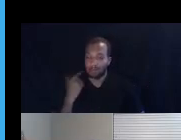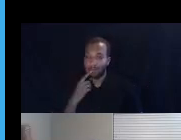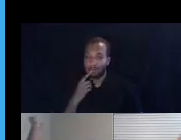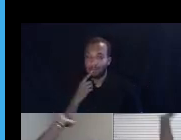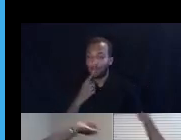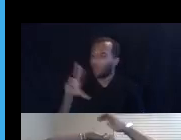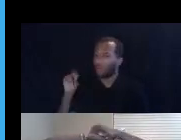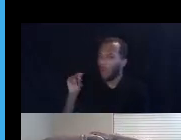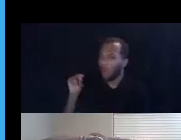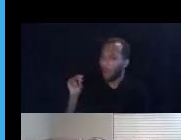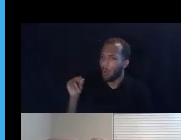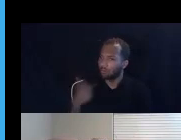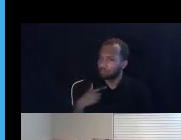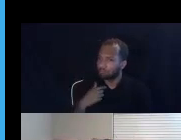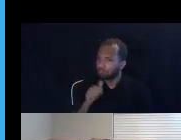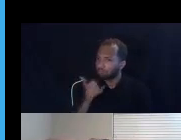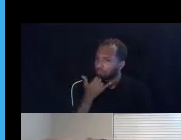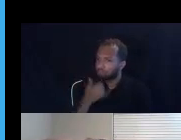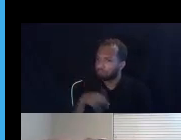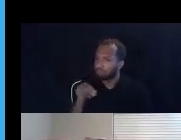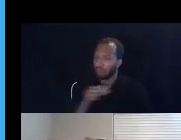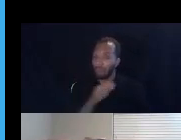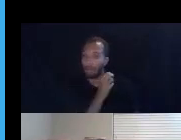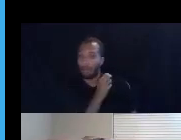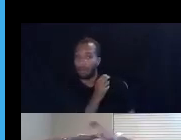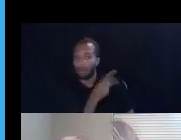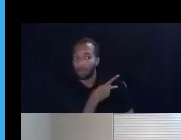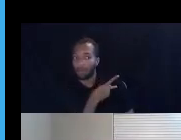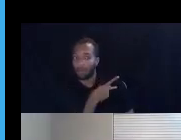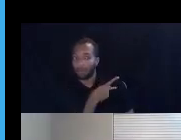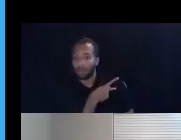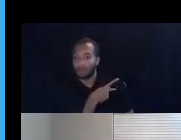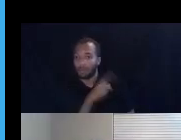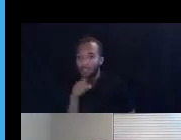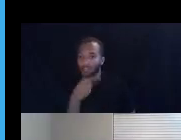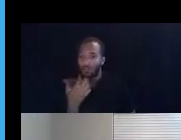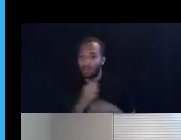No. Okay. I just wanted to make sure. Thank you.